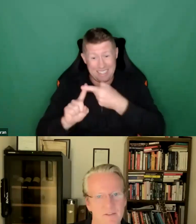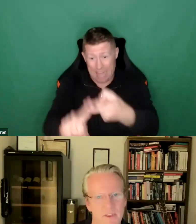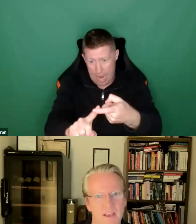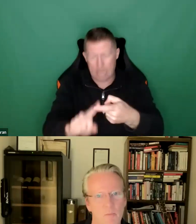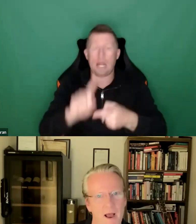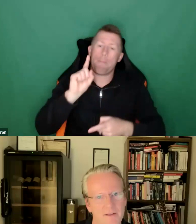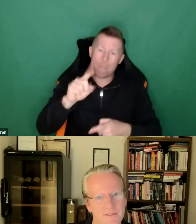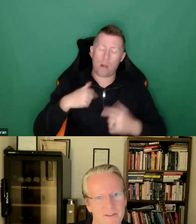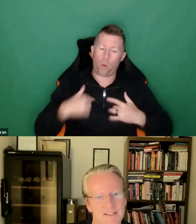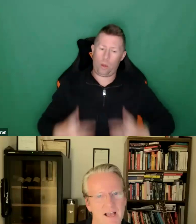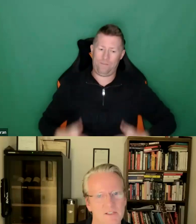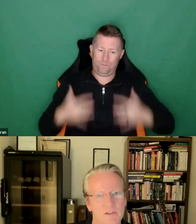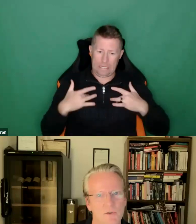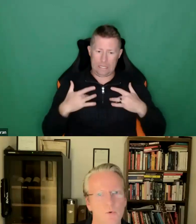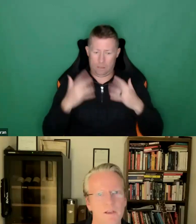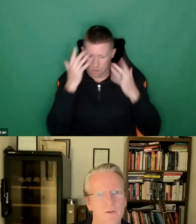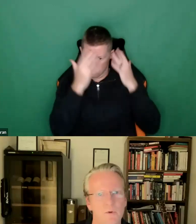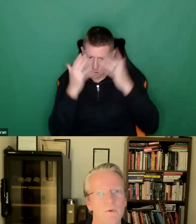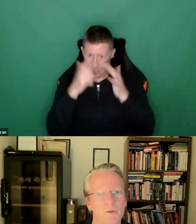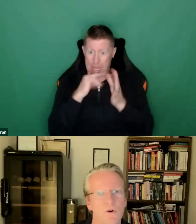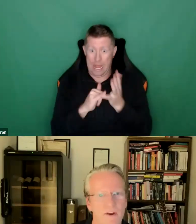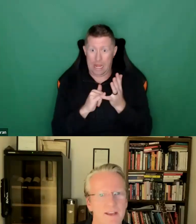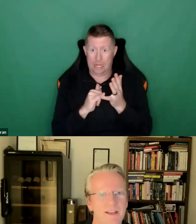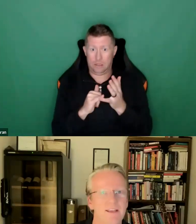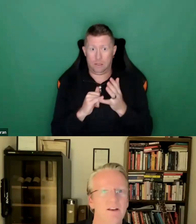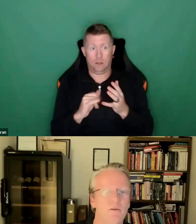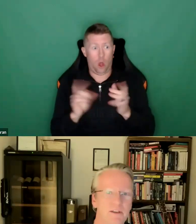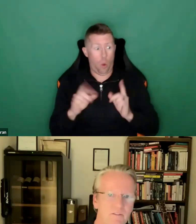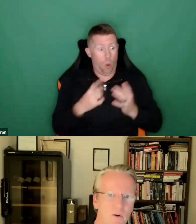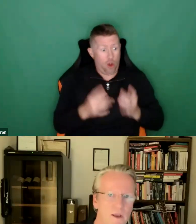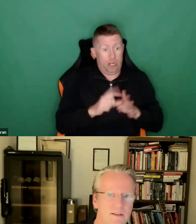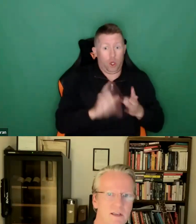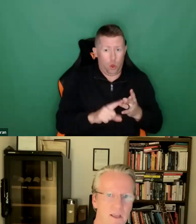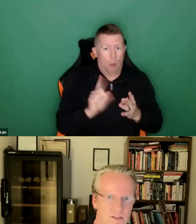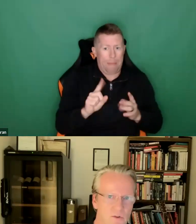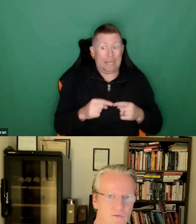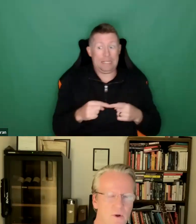that this will just act on the workload of the school. We have to be very